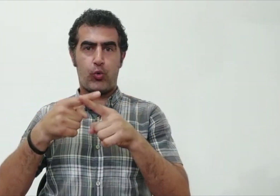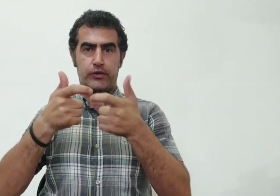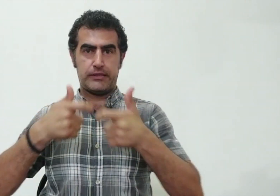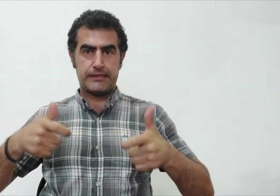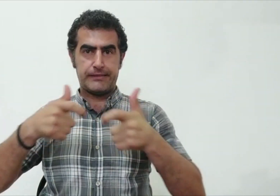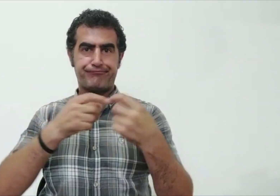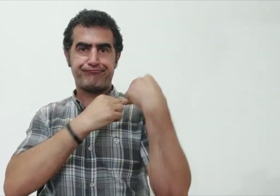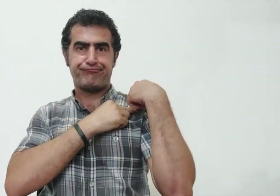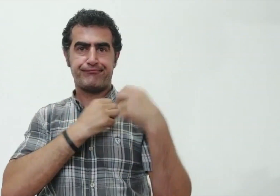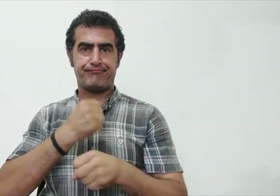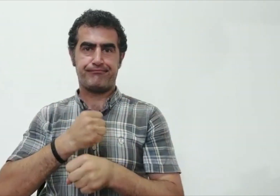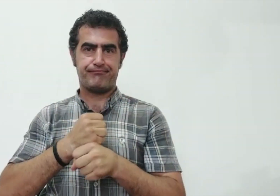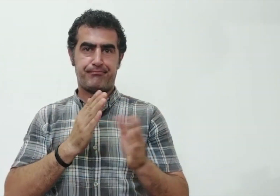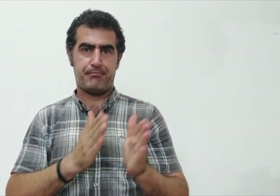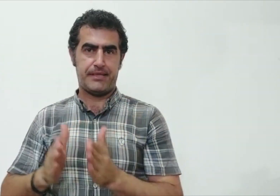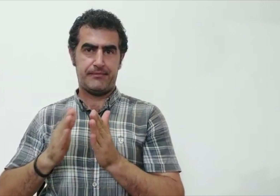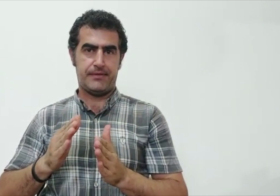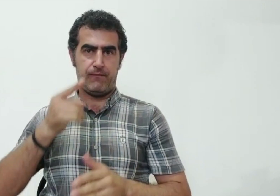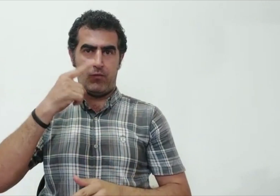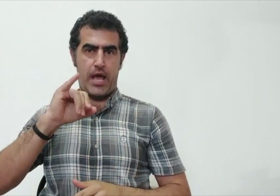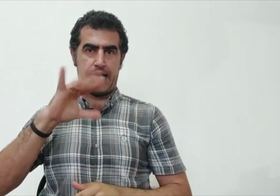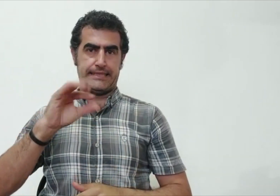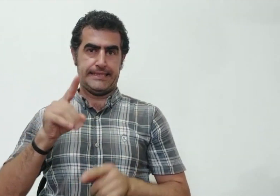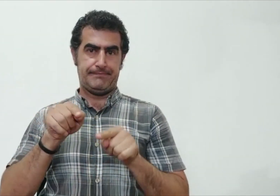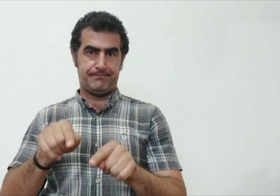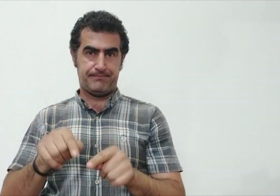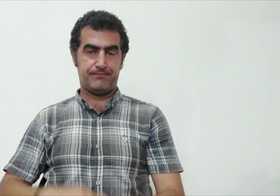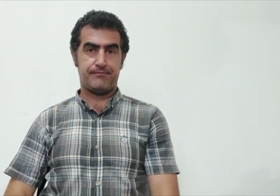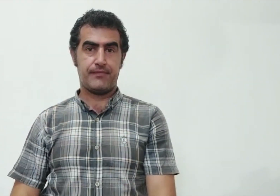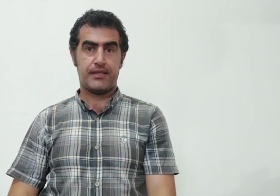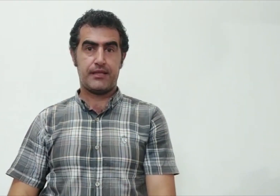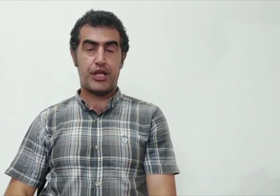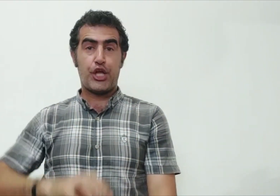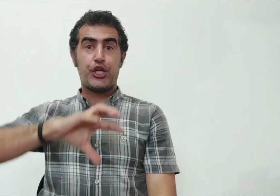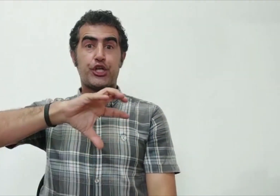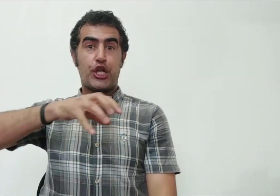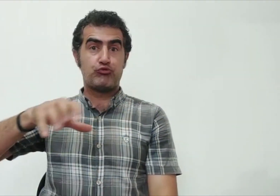with executive privileges until the further decision